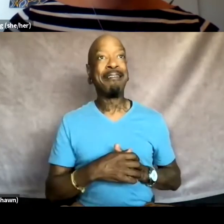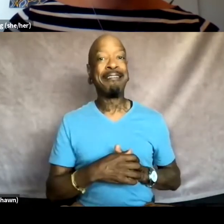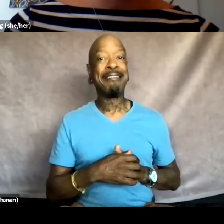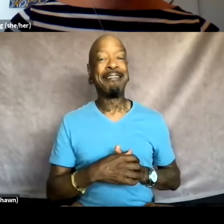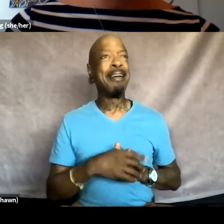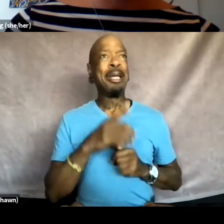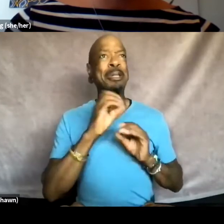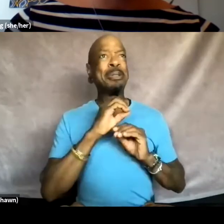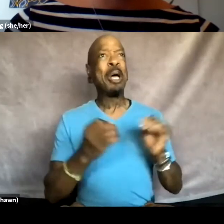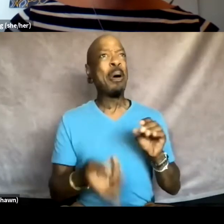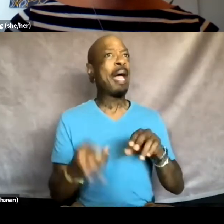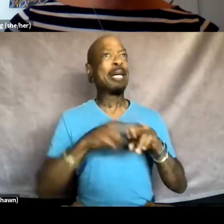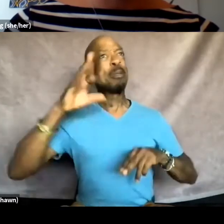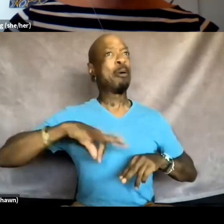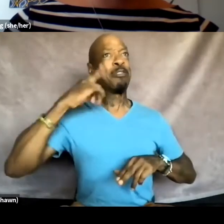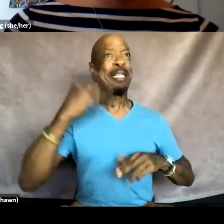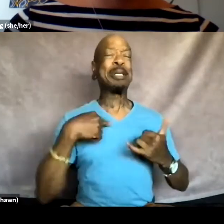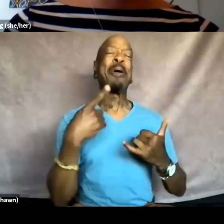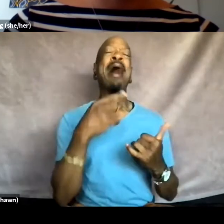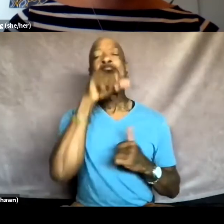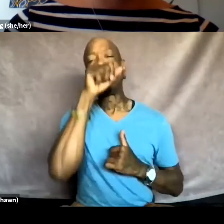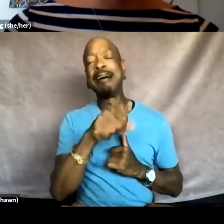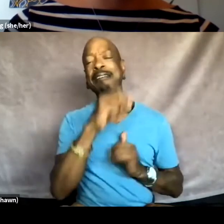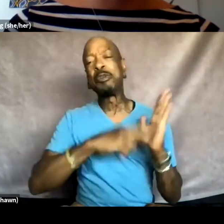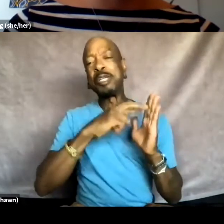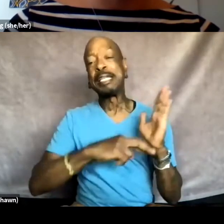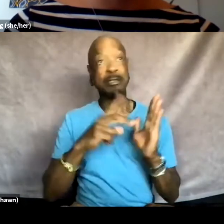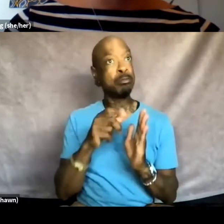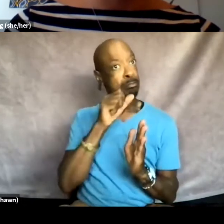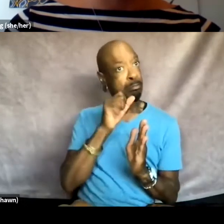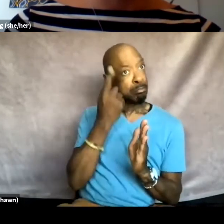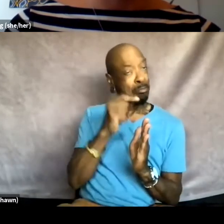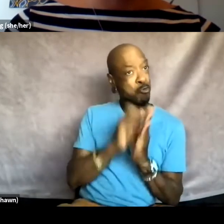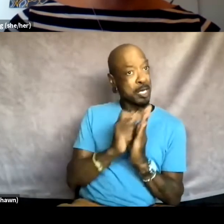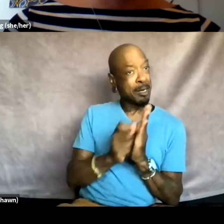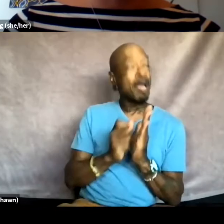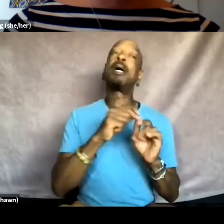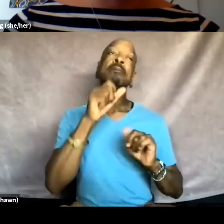Keah Brown: So I love to read outside of reading I am an avid reader, not just for research,